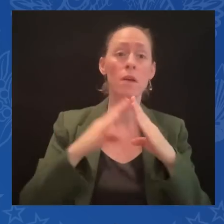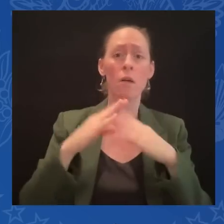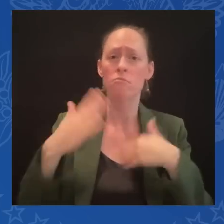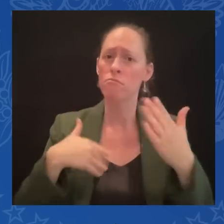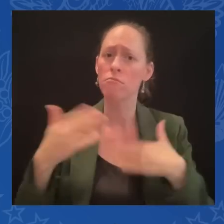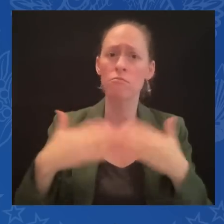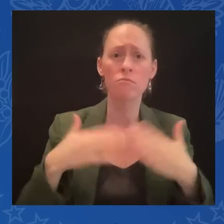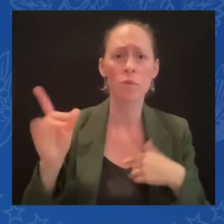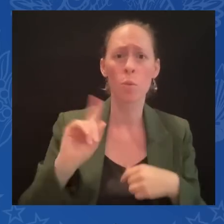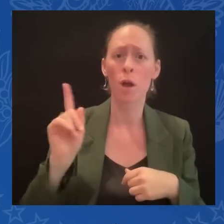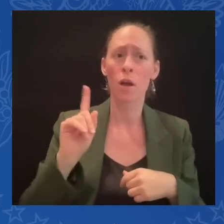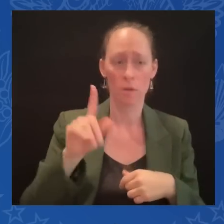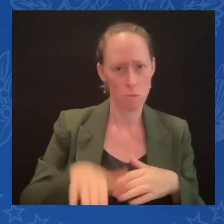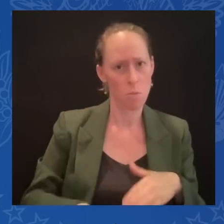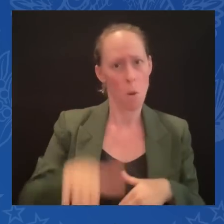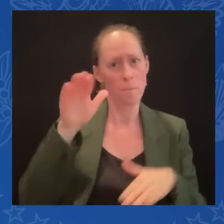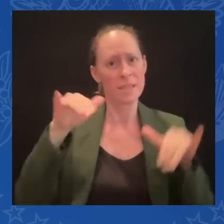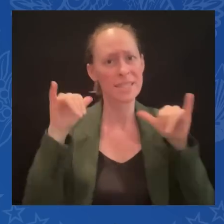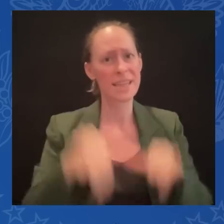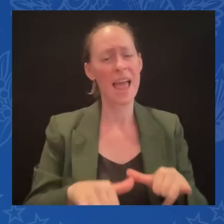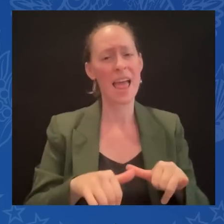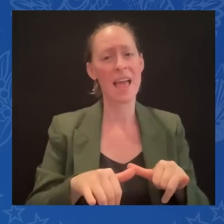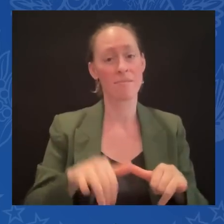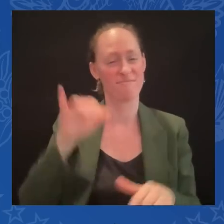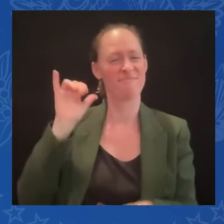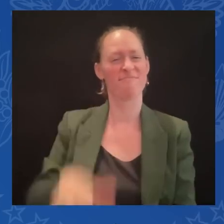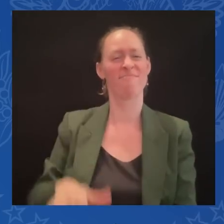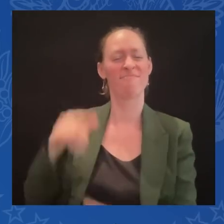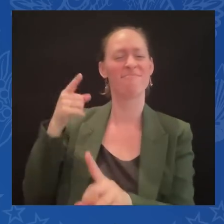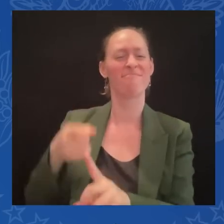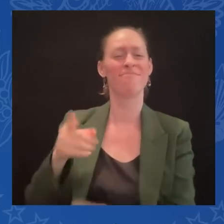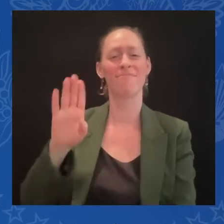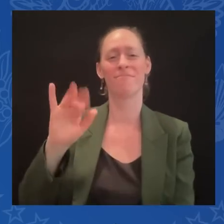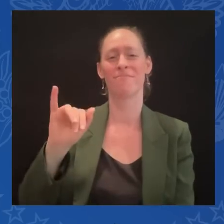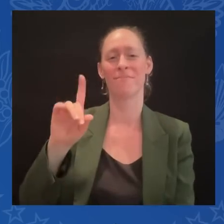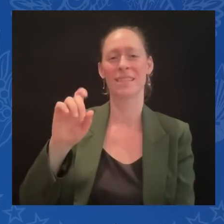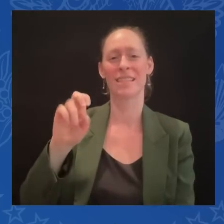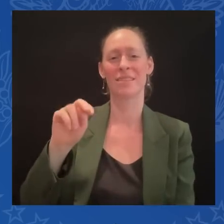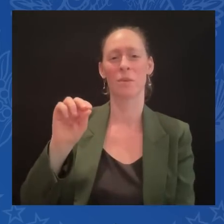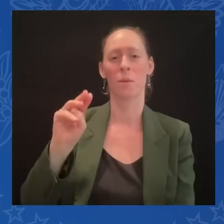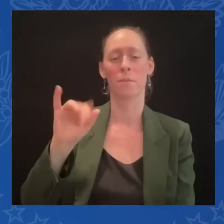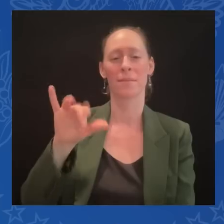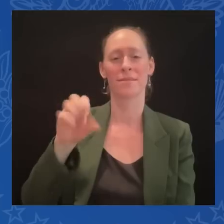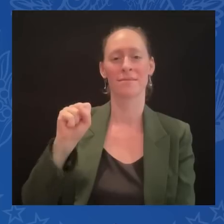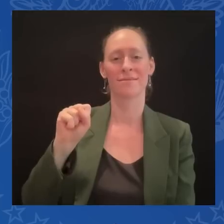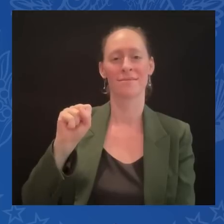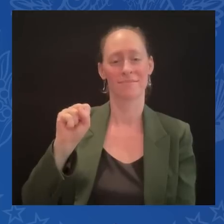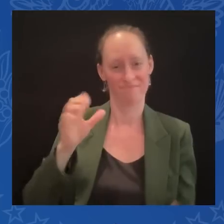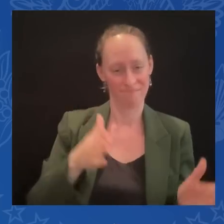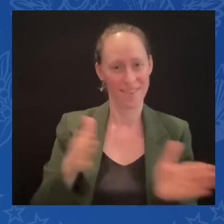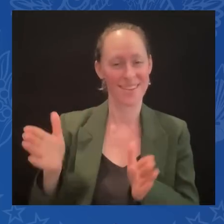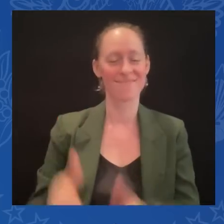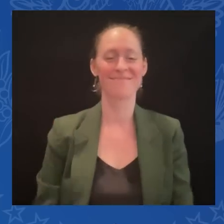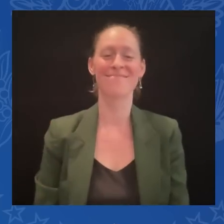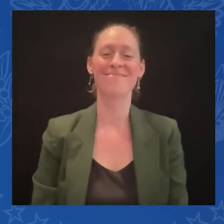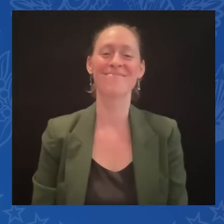for far too long communities, like many of those I represent and others throughout the Palmetto State,